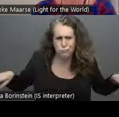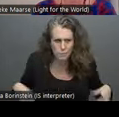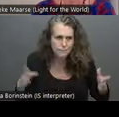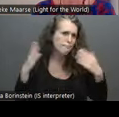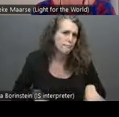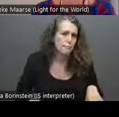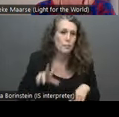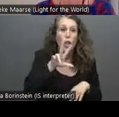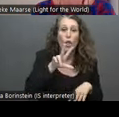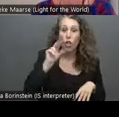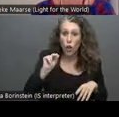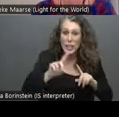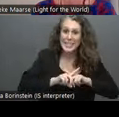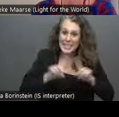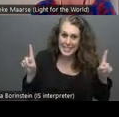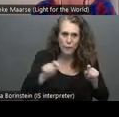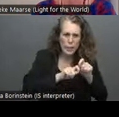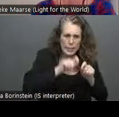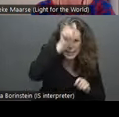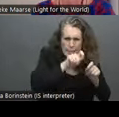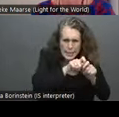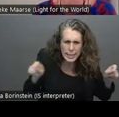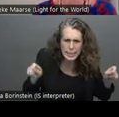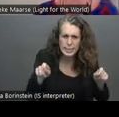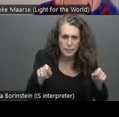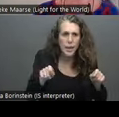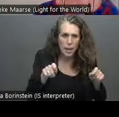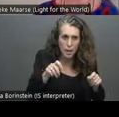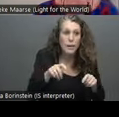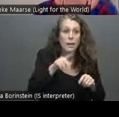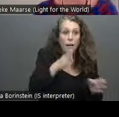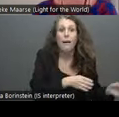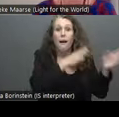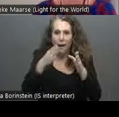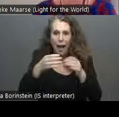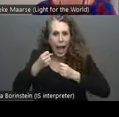have taken place, resulting in those action plans that I've been explaining, and also